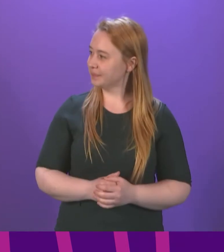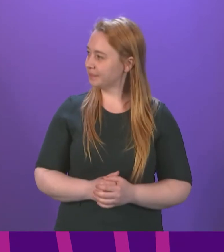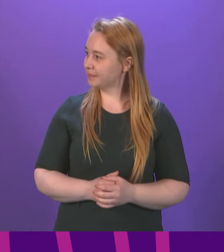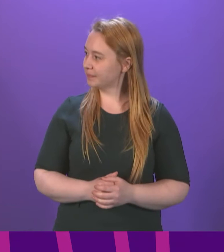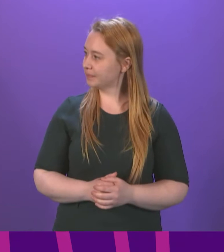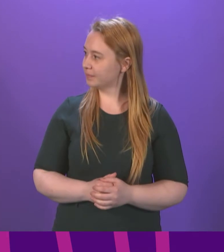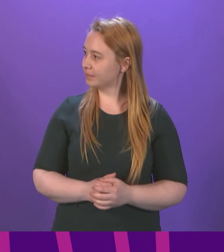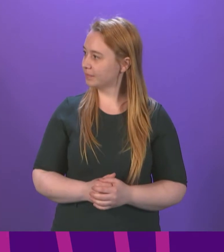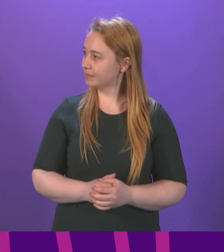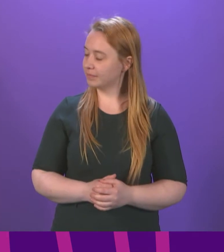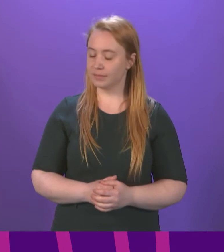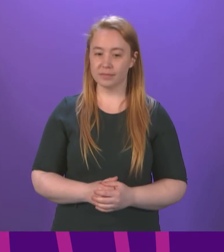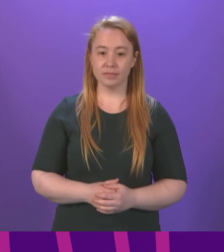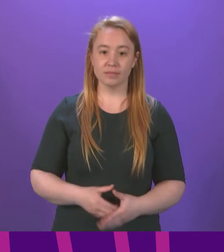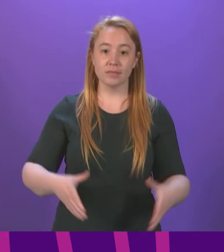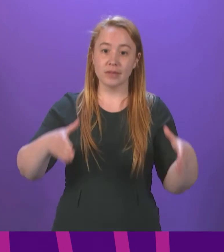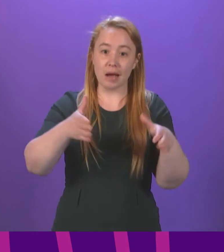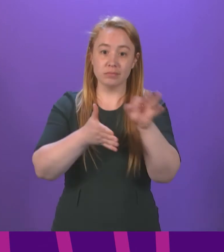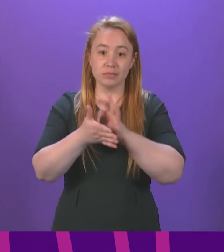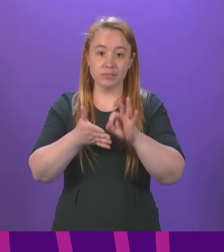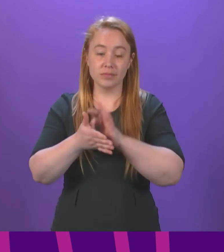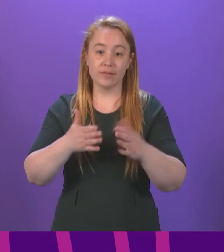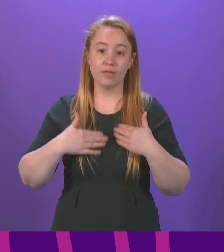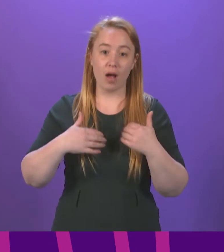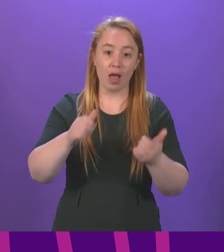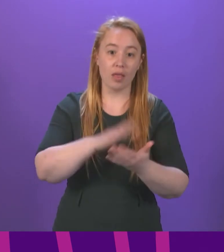Since the Cabinet Secretary for Health and Sport last updated Parliament, in November,